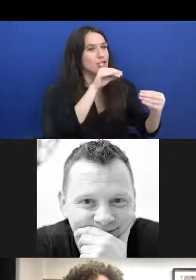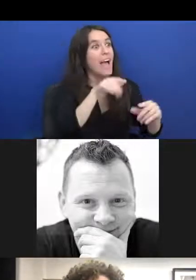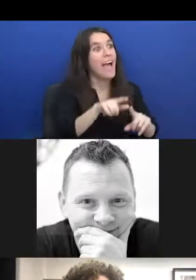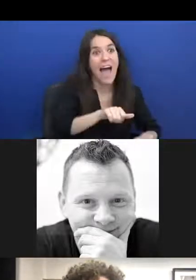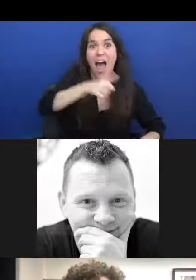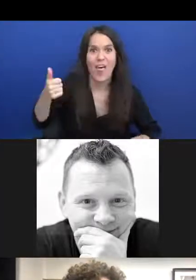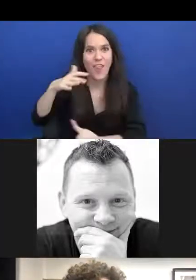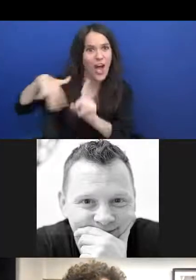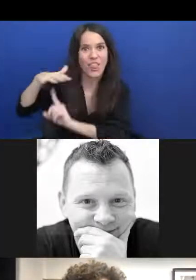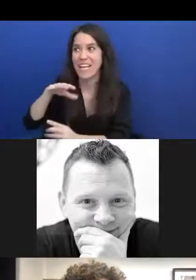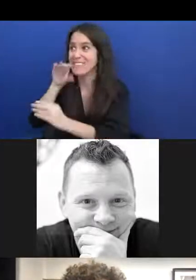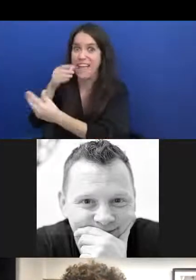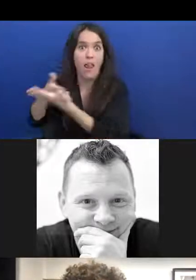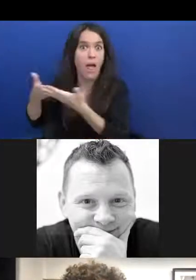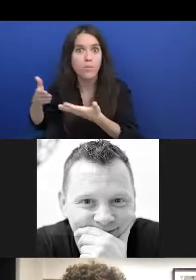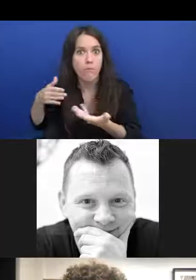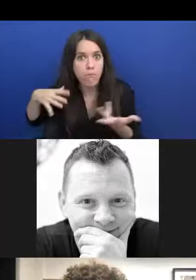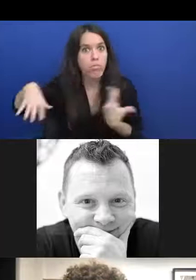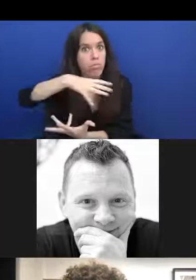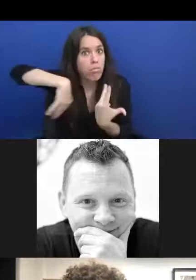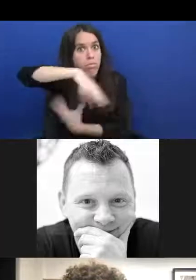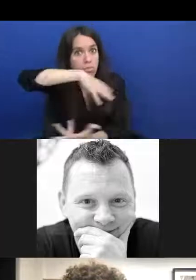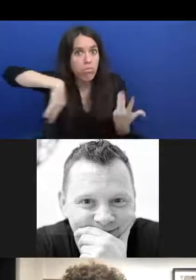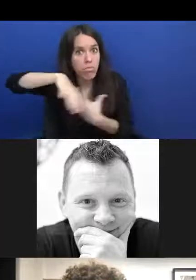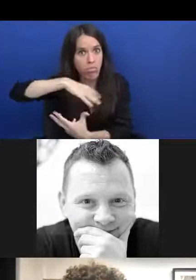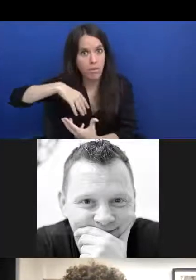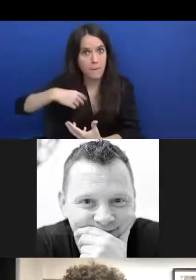also there was little code switching between indigenous languages in recordings